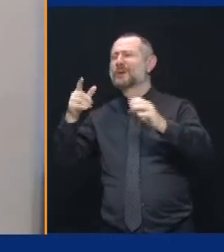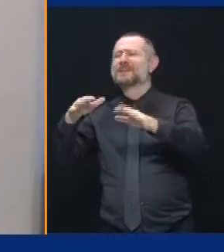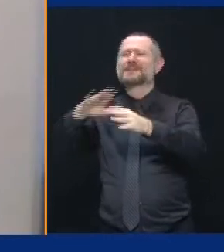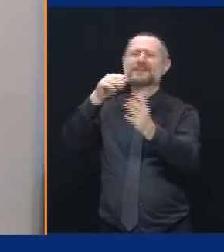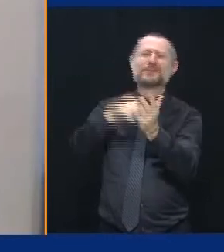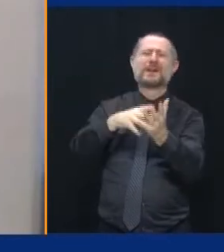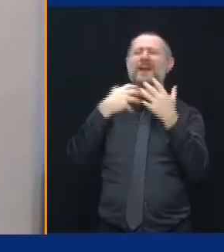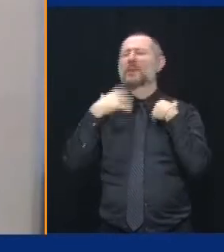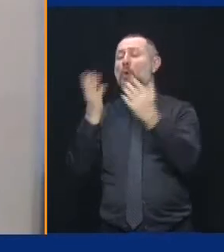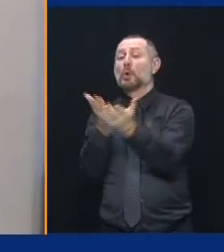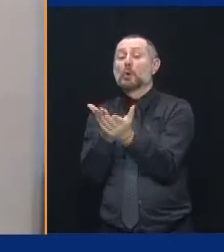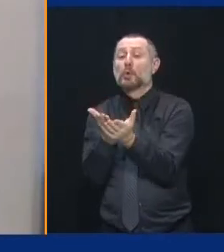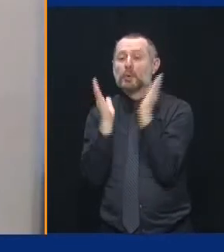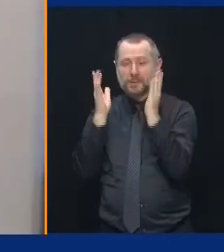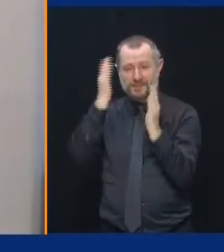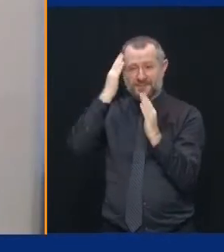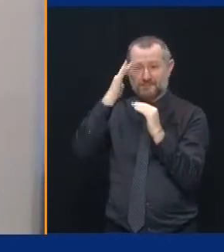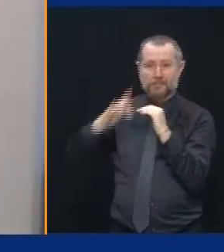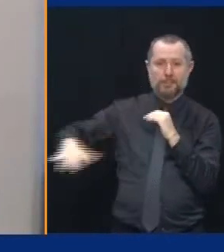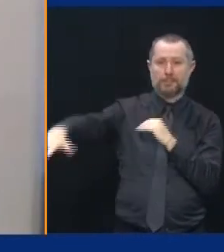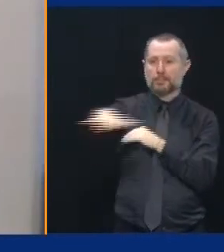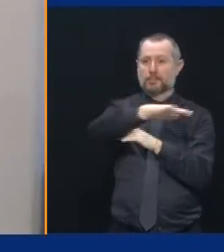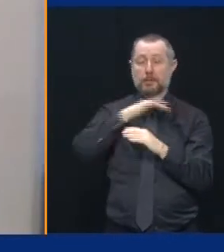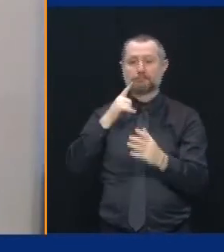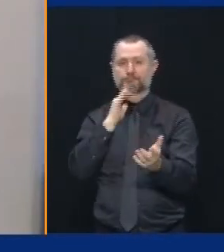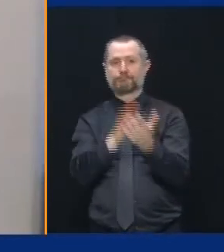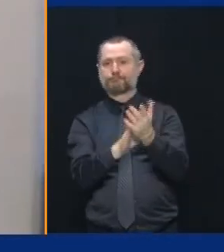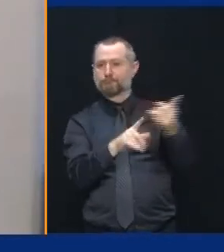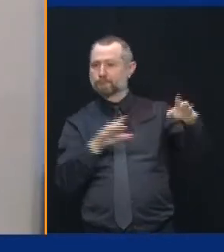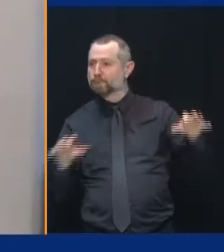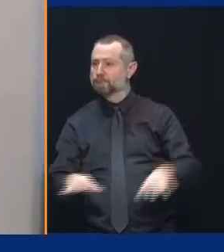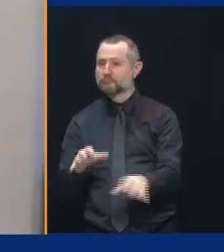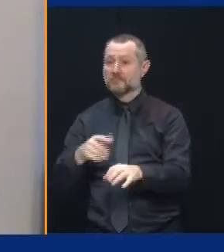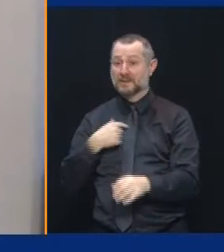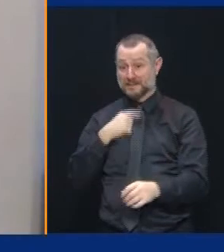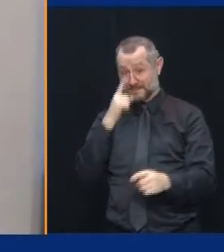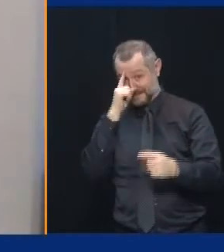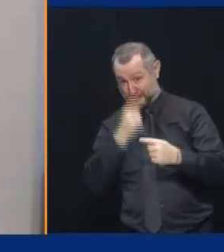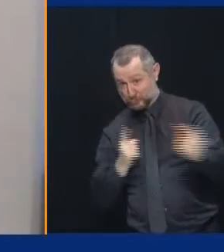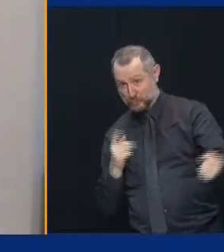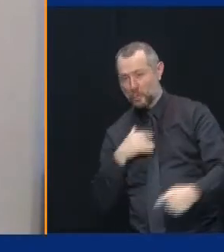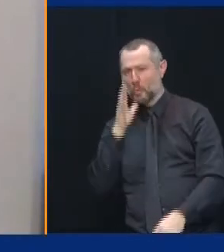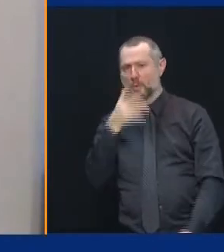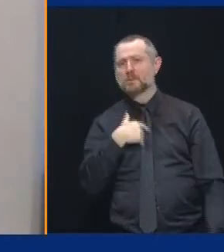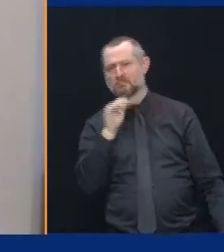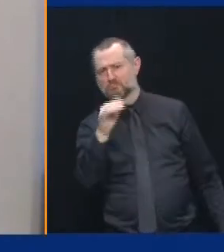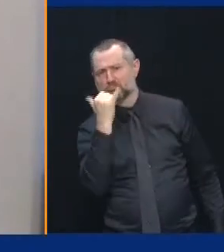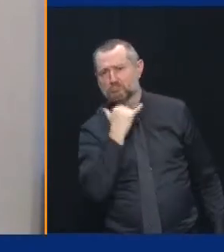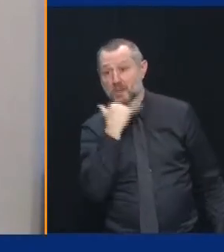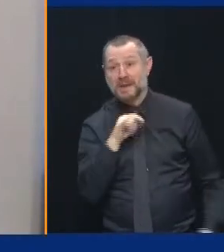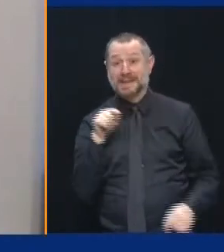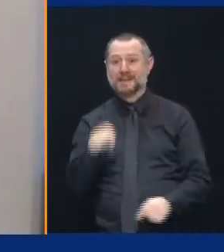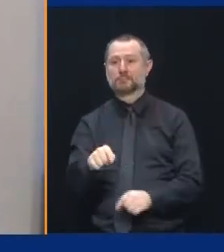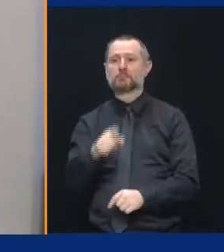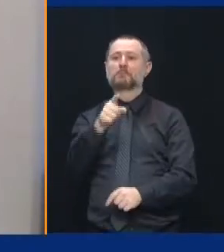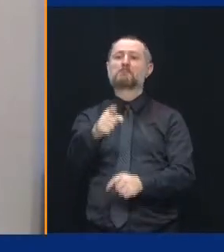MANY LIVE IN HEALTH CARE DESERTS HEALTH CARE CENTERS AND STOOD UP AND BROUGHT THAT OUT AND I GIVE